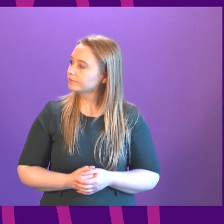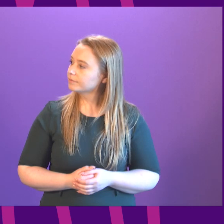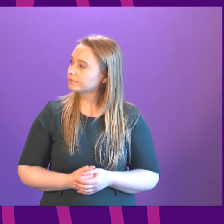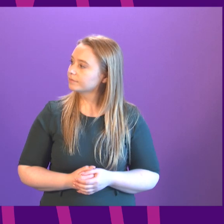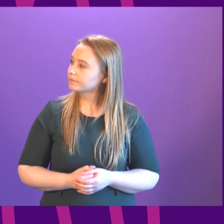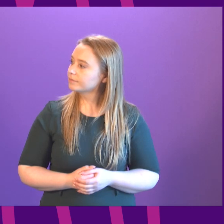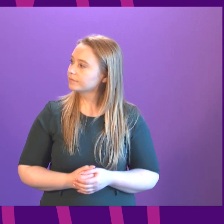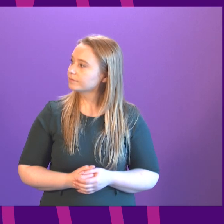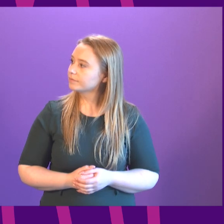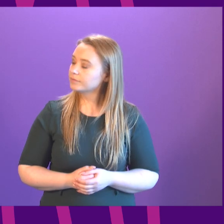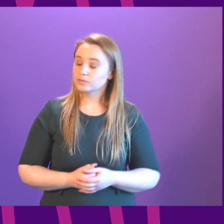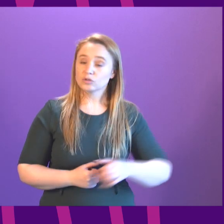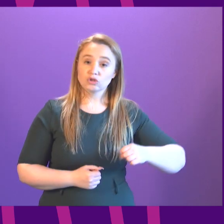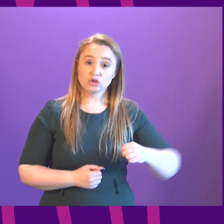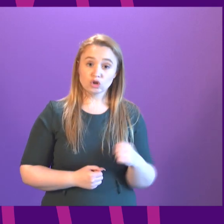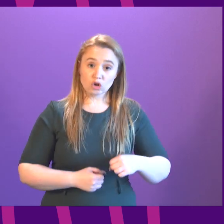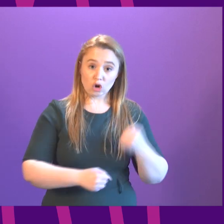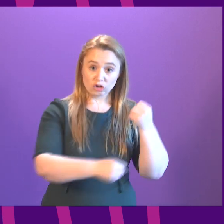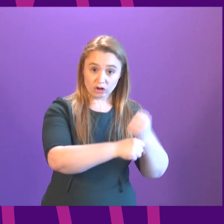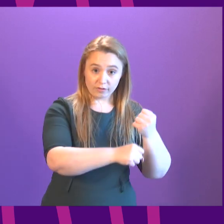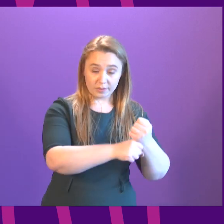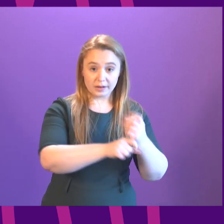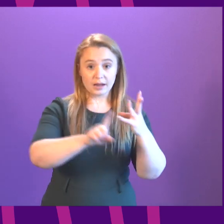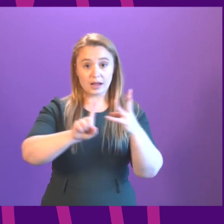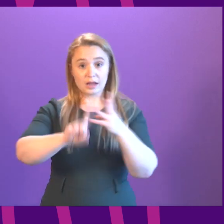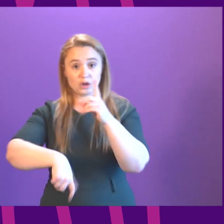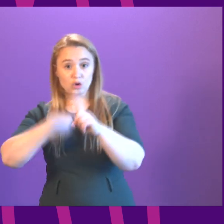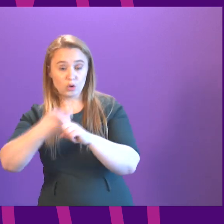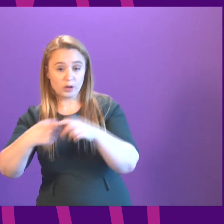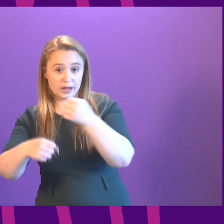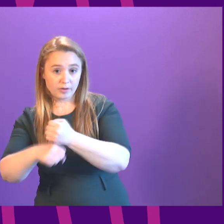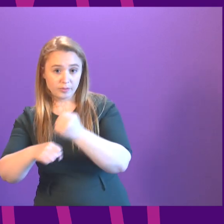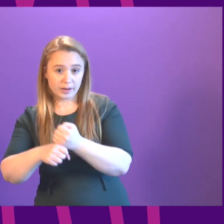had with the United Kingdom Government on the security of medicine supplies in the event